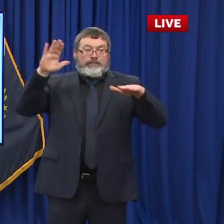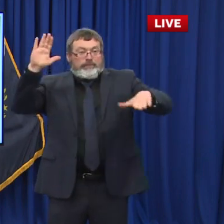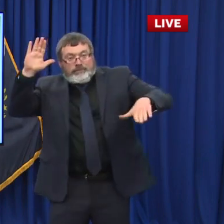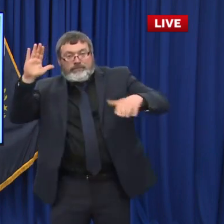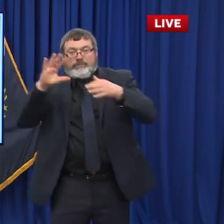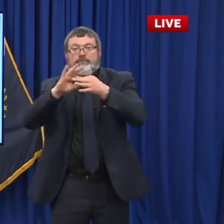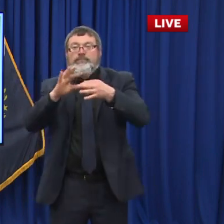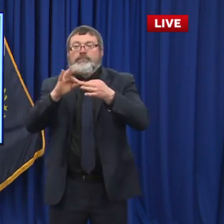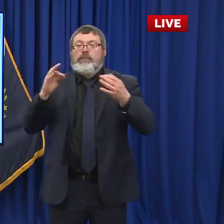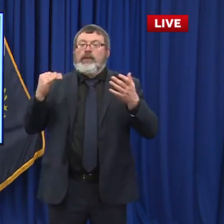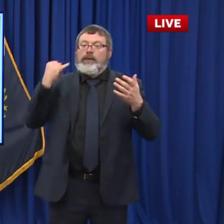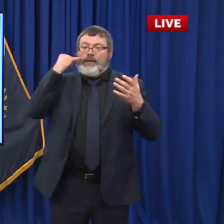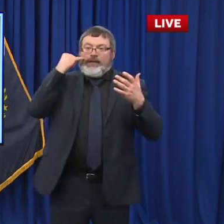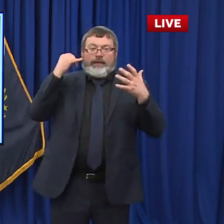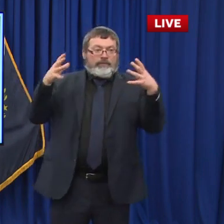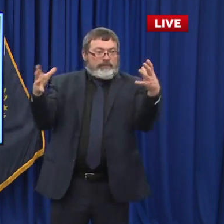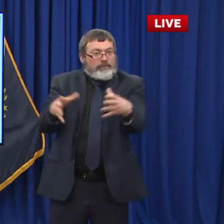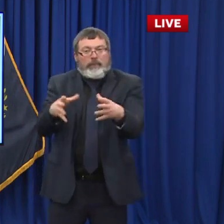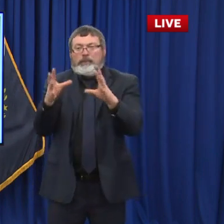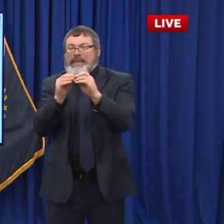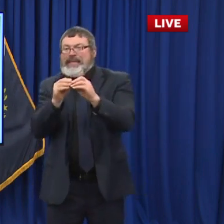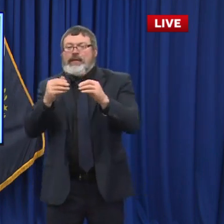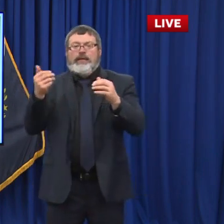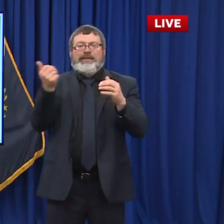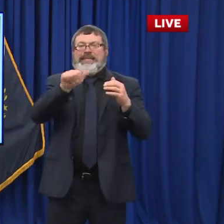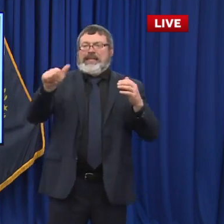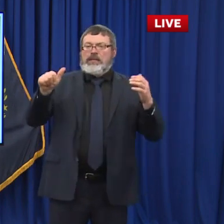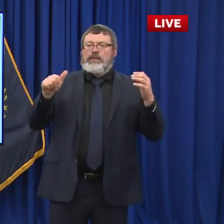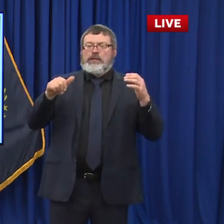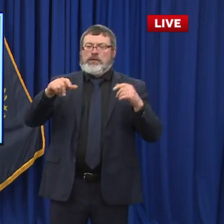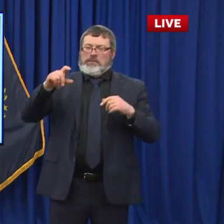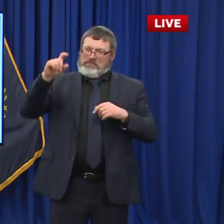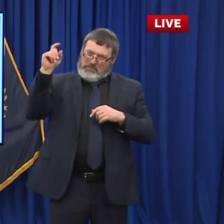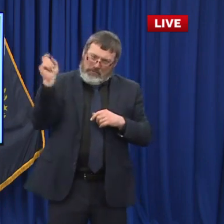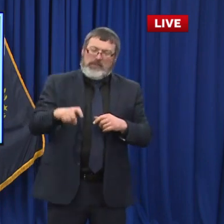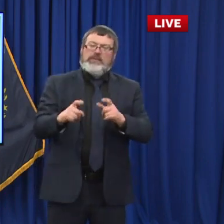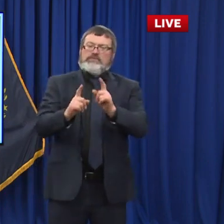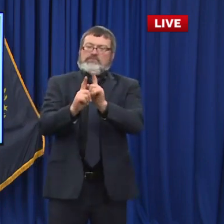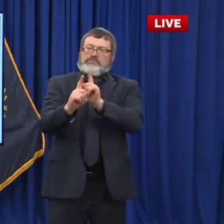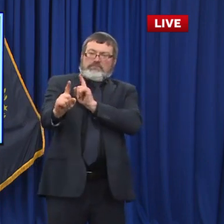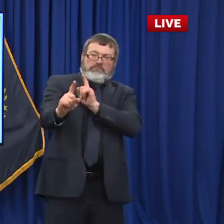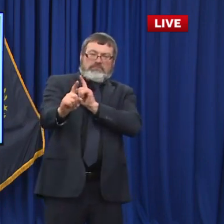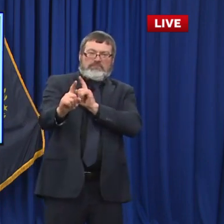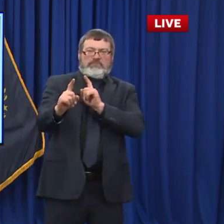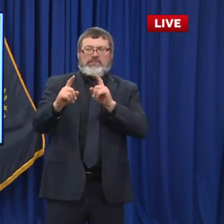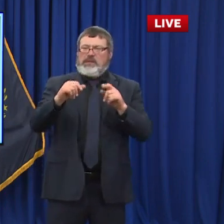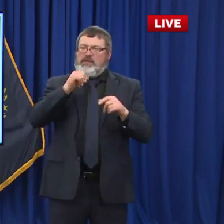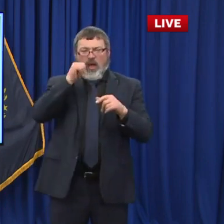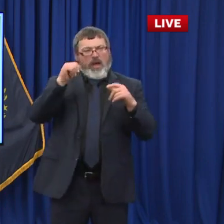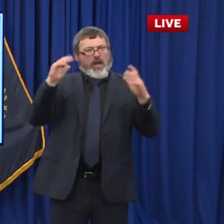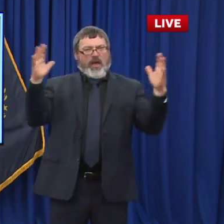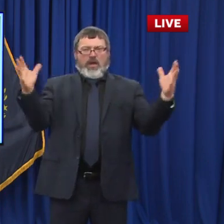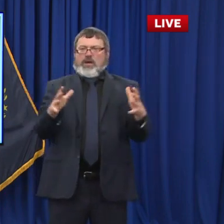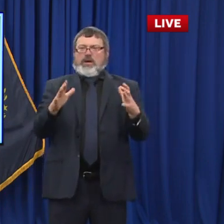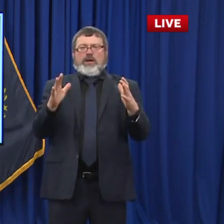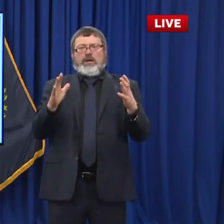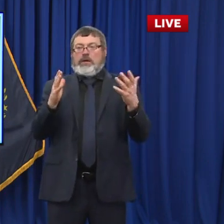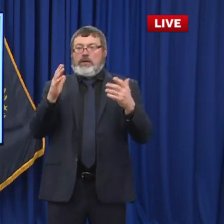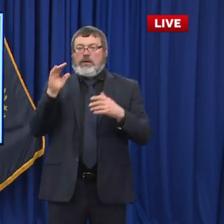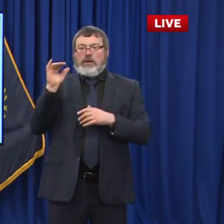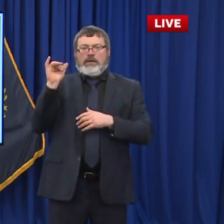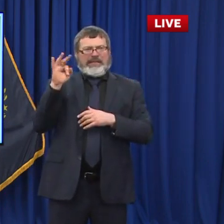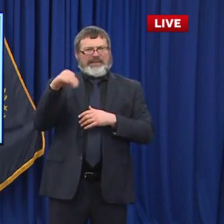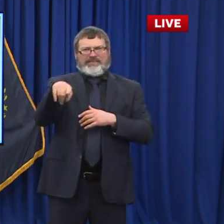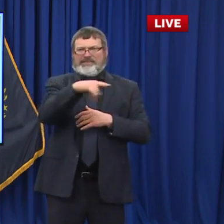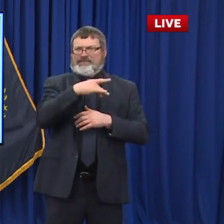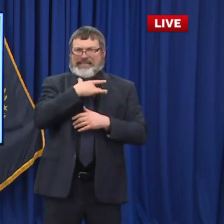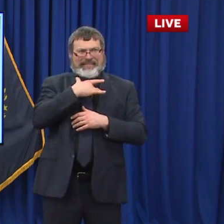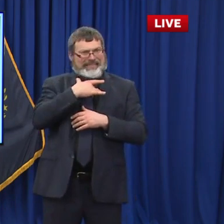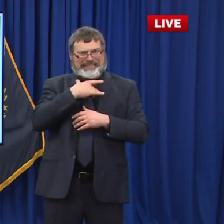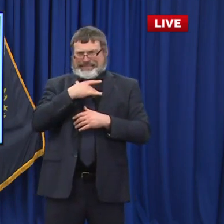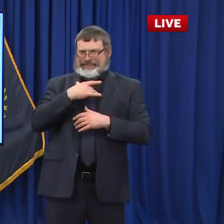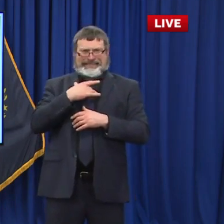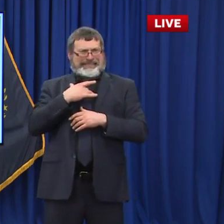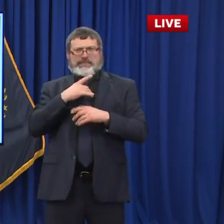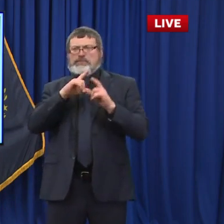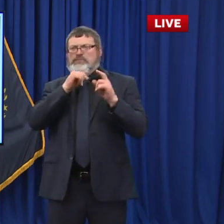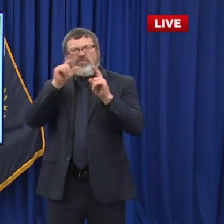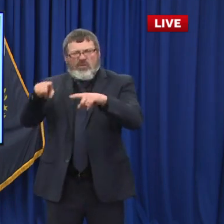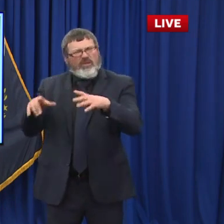THEY DO ANYTHING THAT ENGAGES WITH THE PUBLIC OR EVEN THEIR OWN MEMBERS, THEY ALLOW THAT PROCESS TO TAKE PLACE REMOTELY AS WELL AS IN PERSON FOR ANY INDIVIDUALS WHO DON’T FEEL